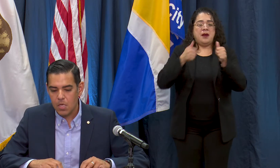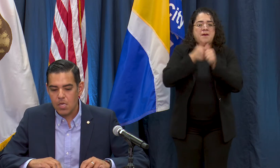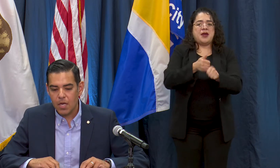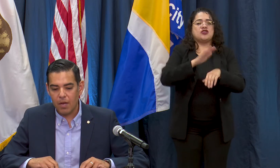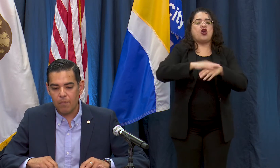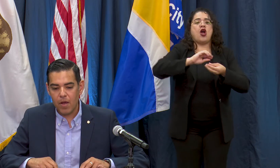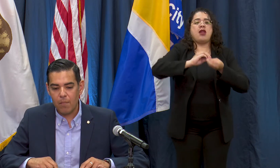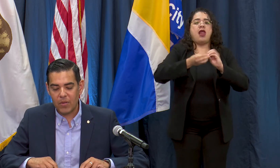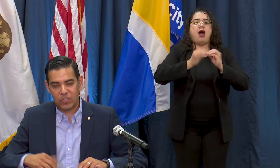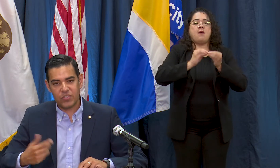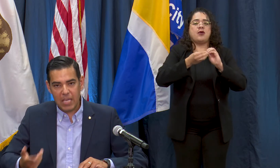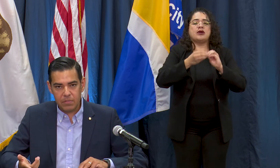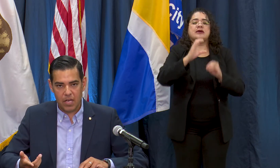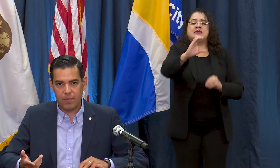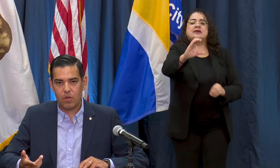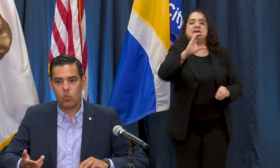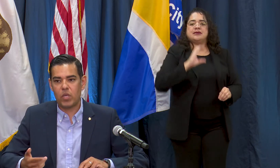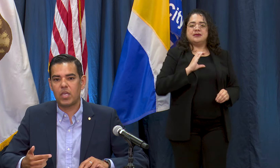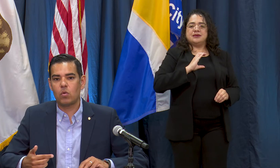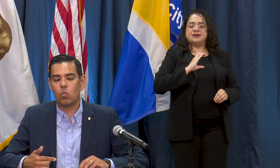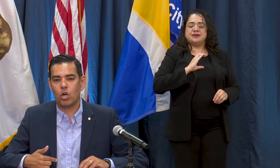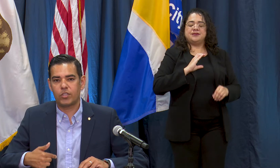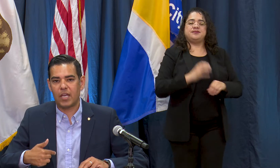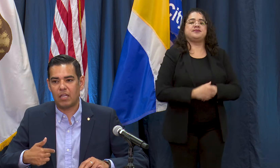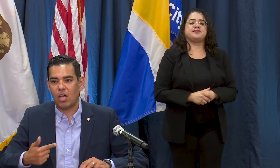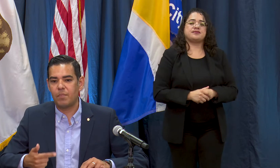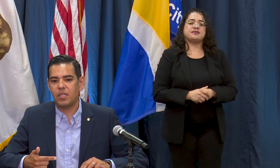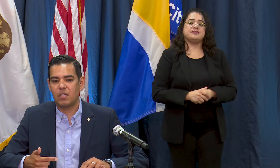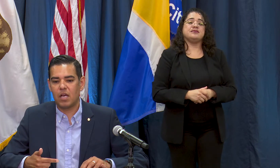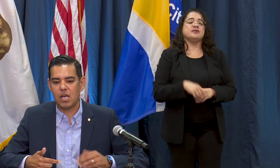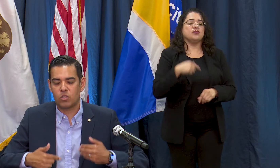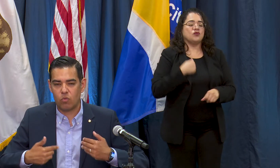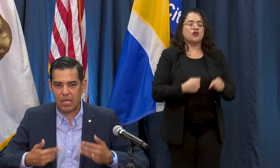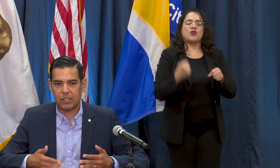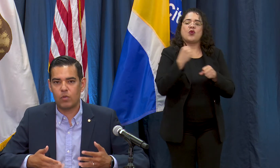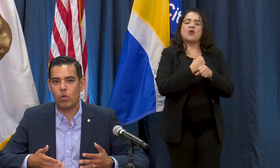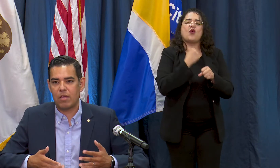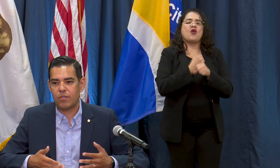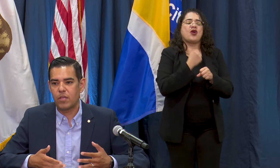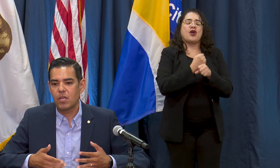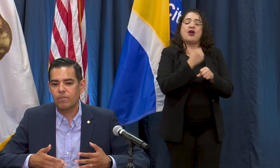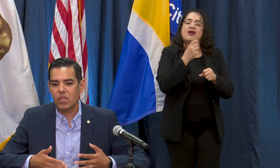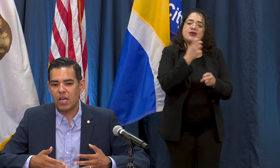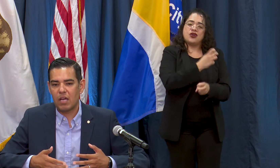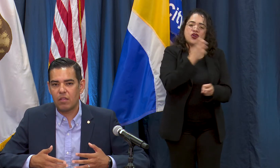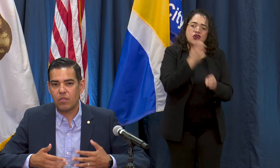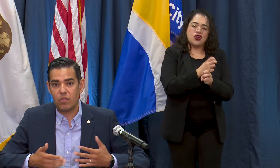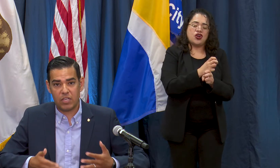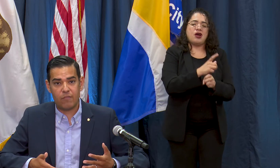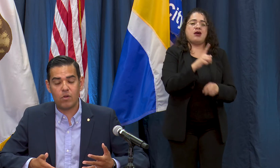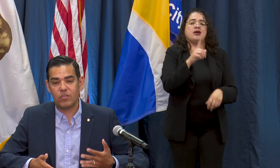but at the same time we worked and lobbied directly with the Governor and